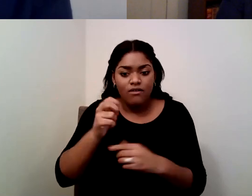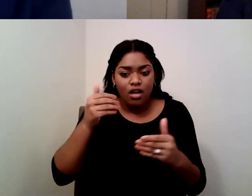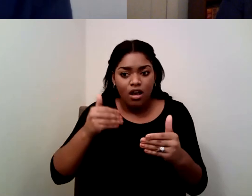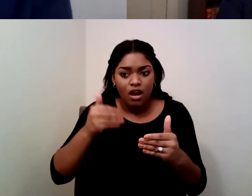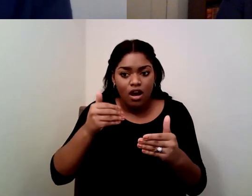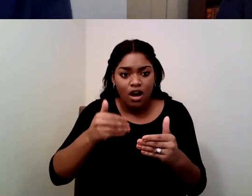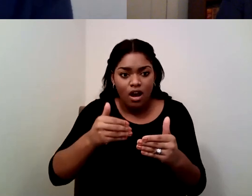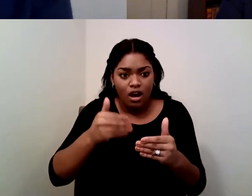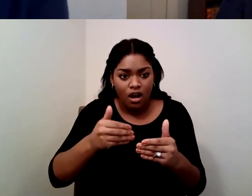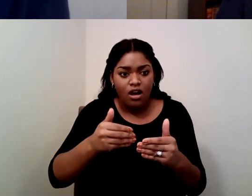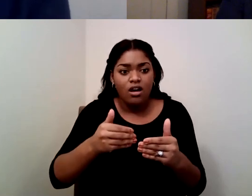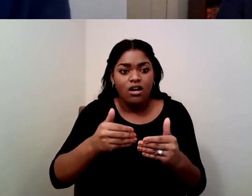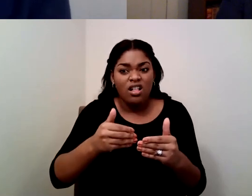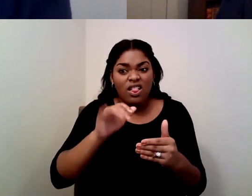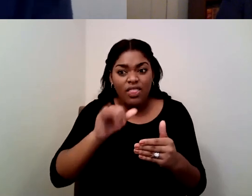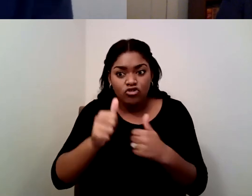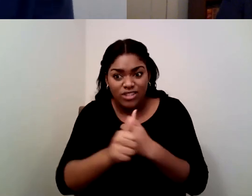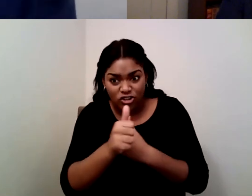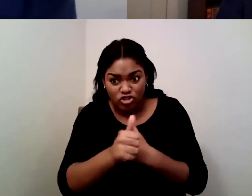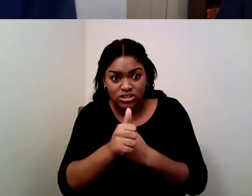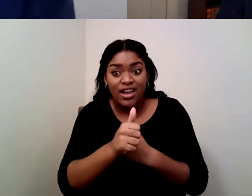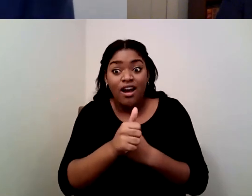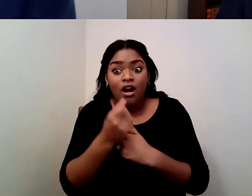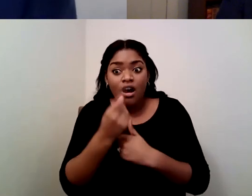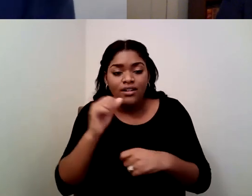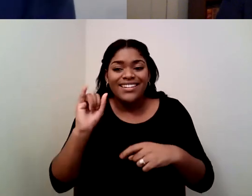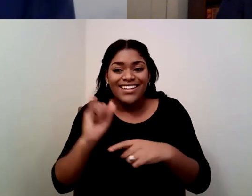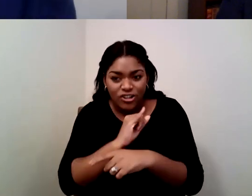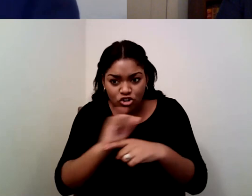that are threatening and the industry has to keep pushing back.